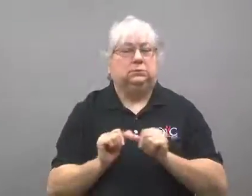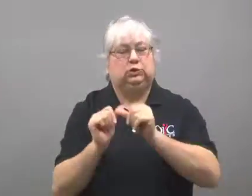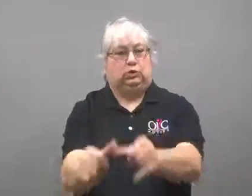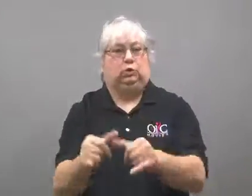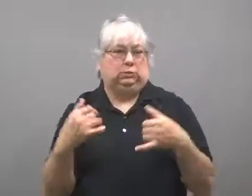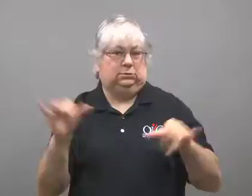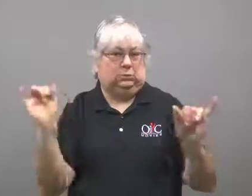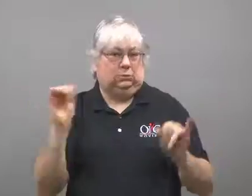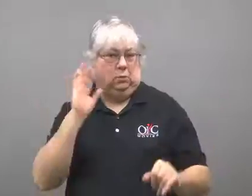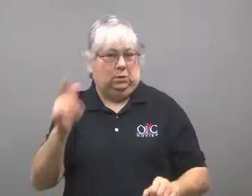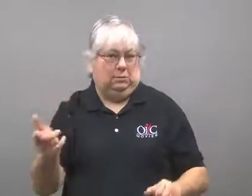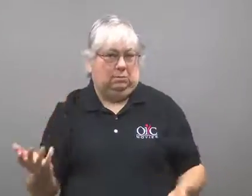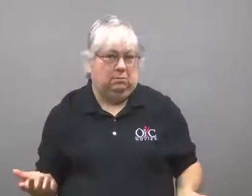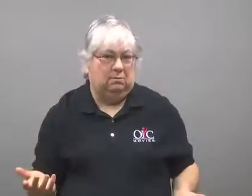That would continue.